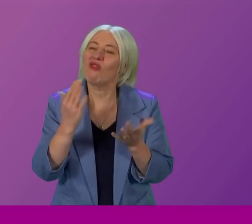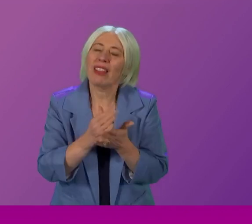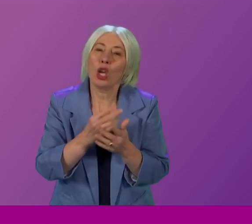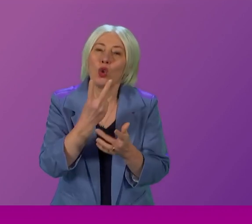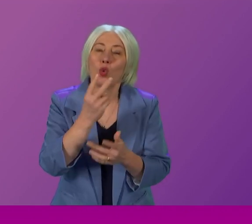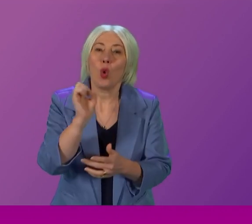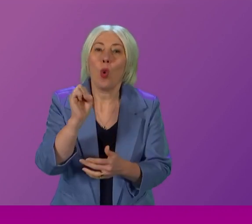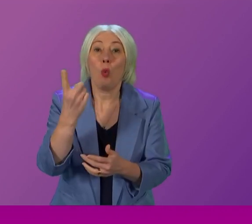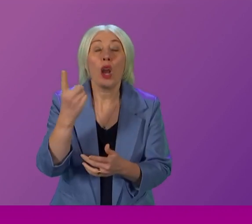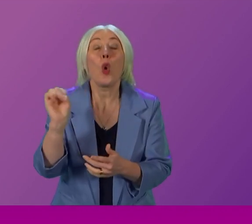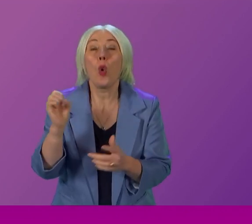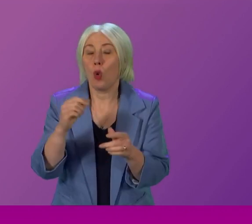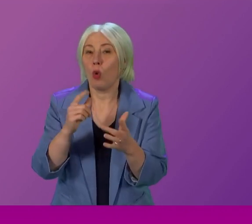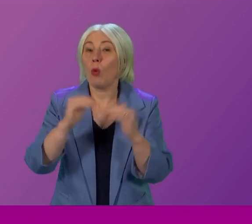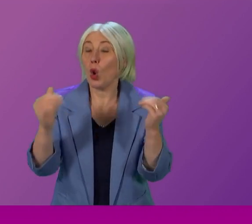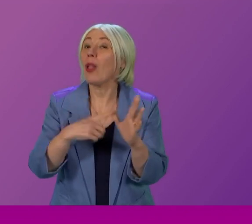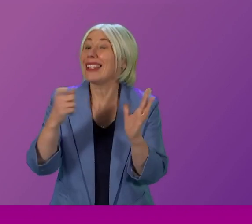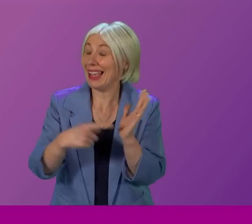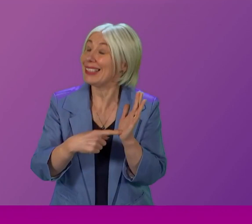the Equality Act 2004 earlier, but of course it is the Equality Act 2010—and governed by that act,